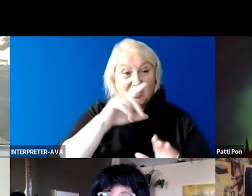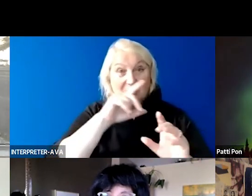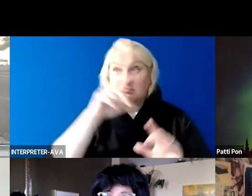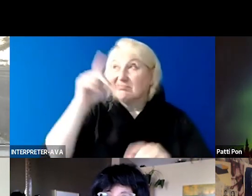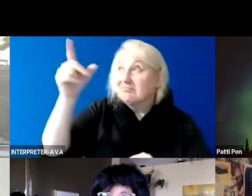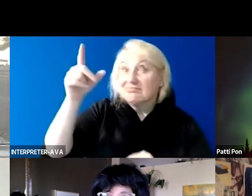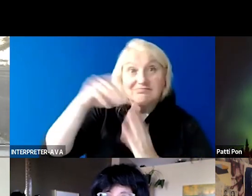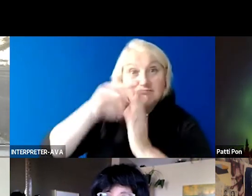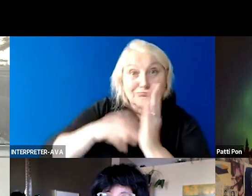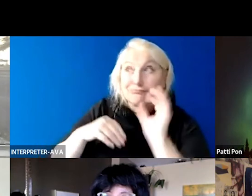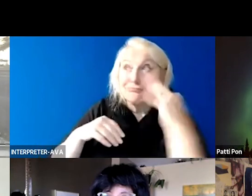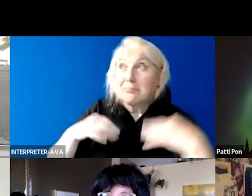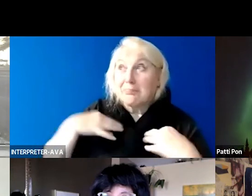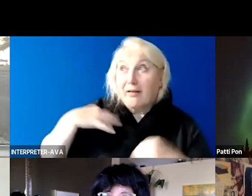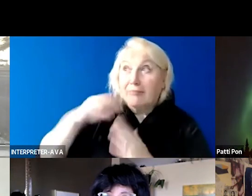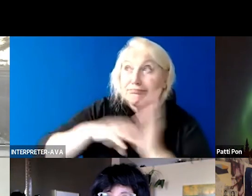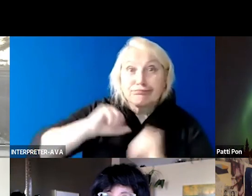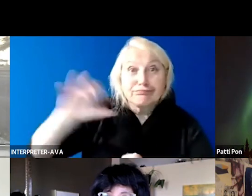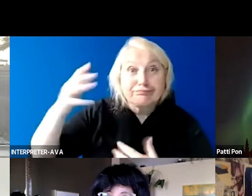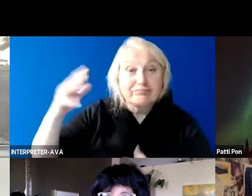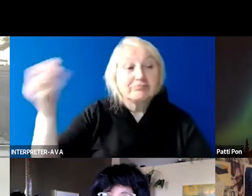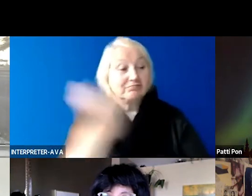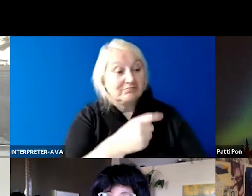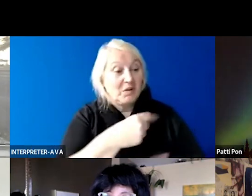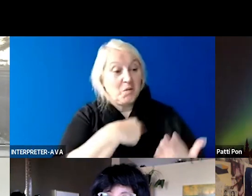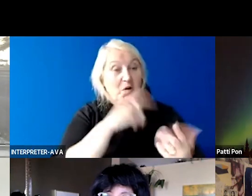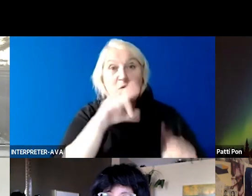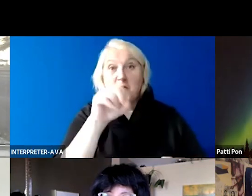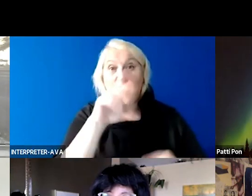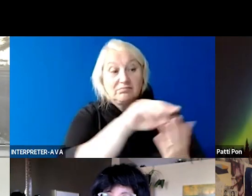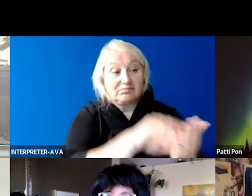I imagine that we're going to be able to offer some insights like further insights around,